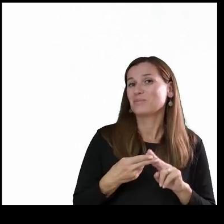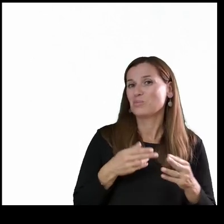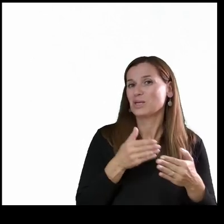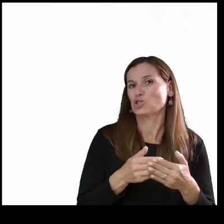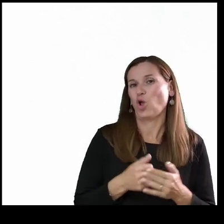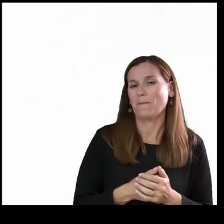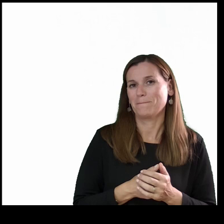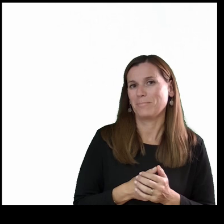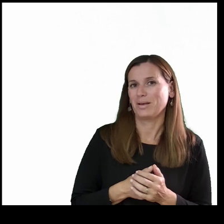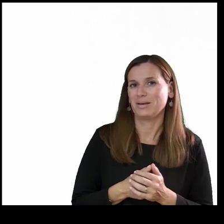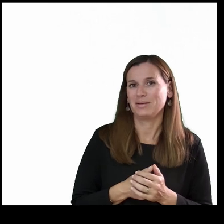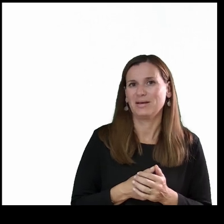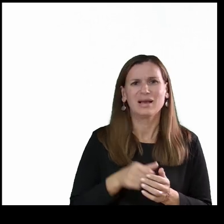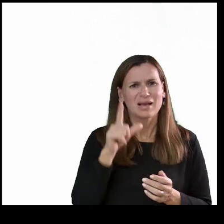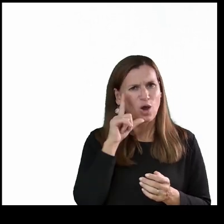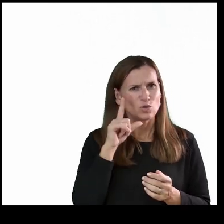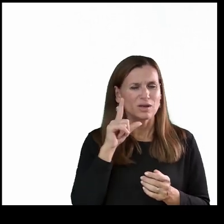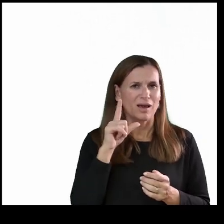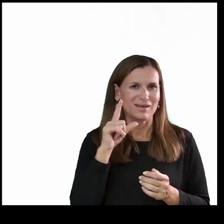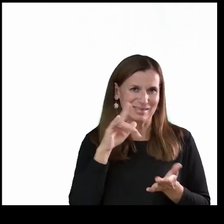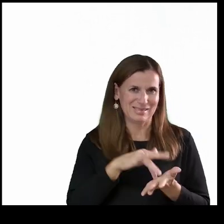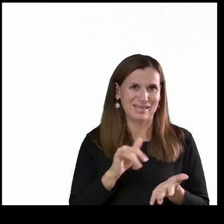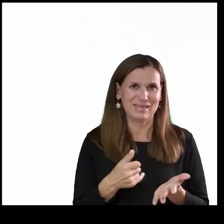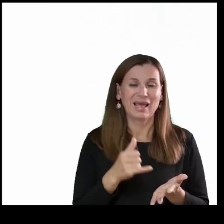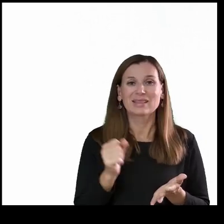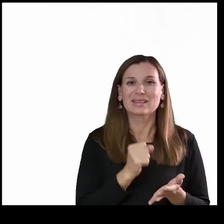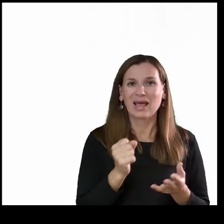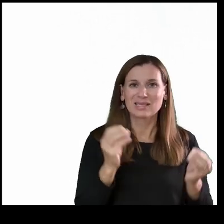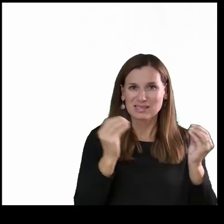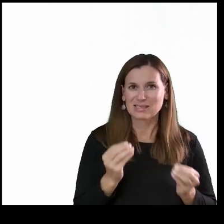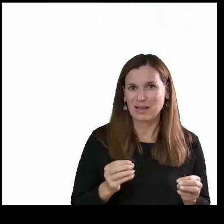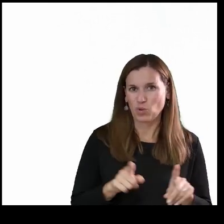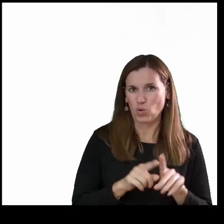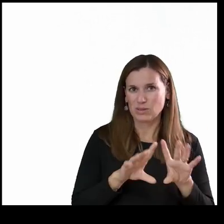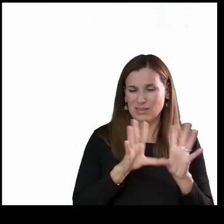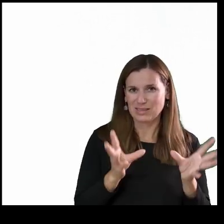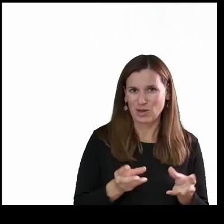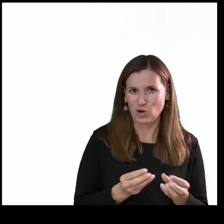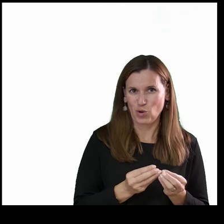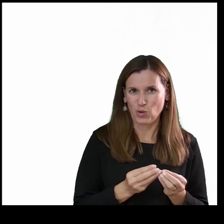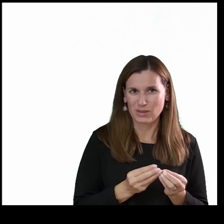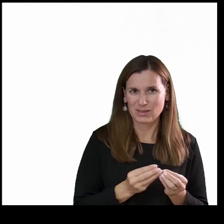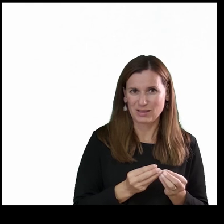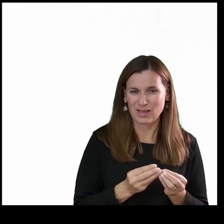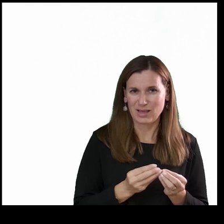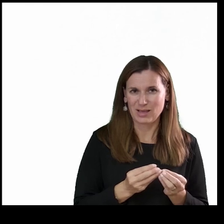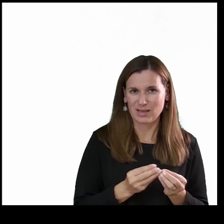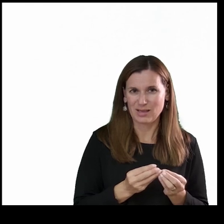The basic idea is that the system as a whole may greatly differ from the sum of parts of the parts